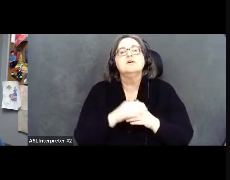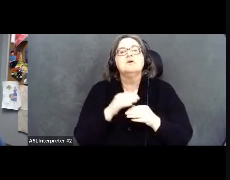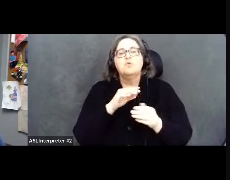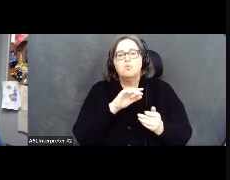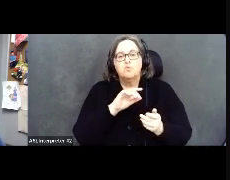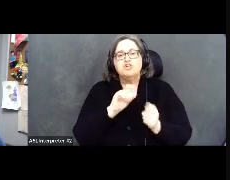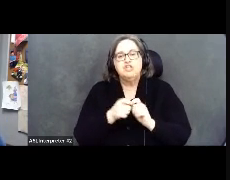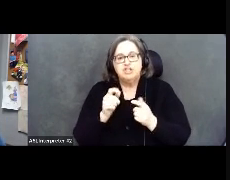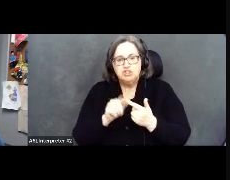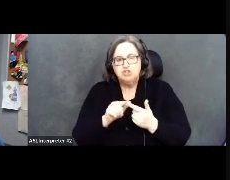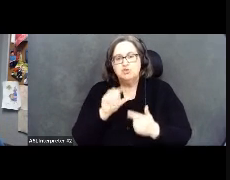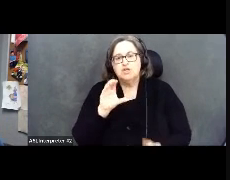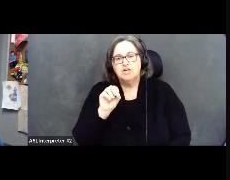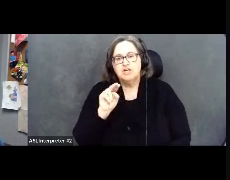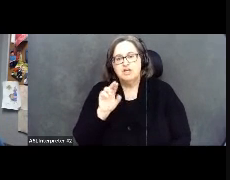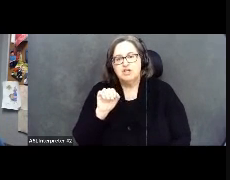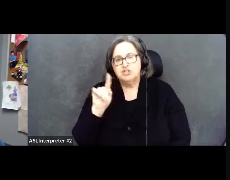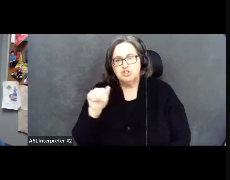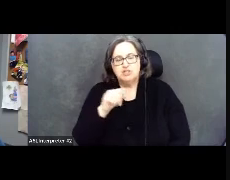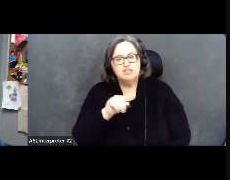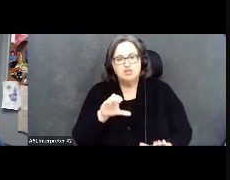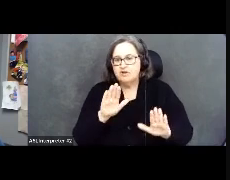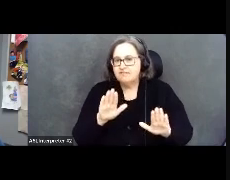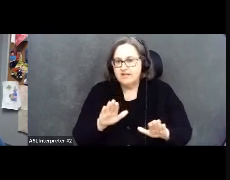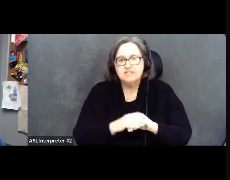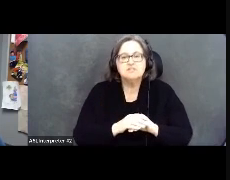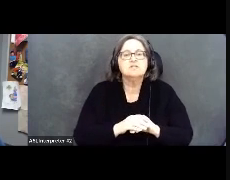He is doing absolutely fantastic on it. It is 36 milligrams. He is doing great.